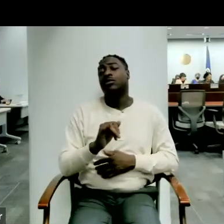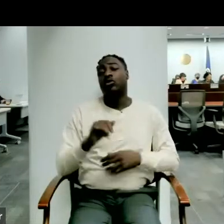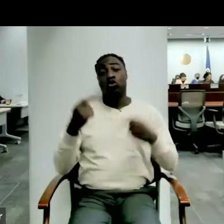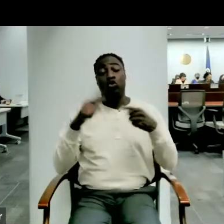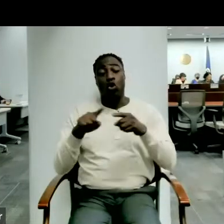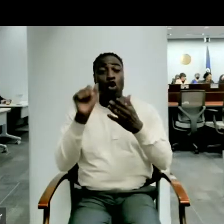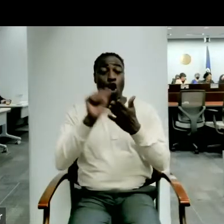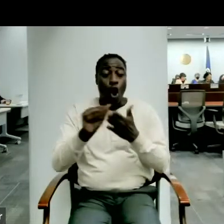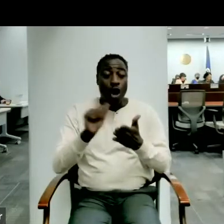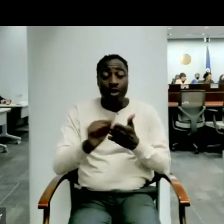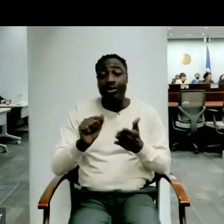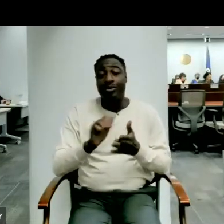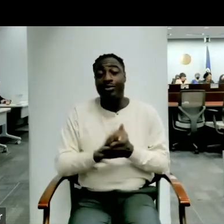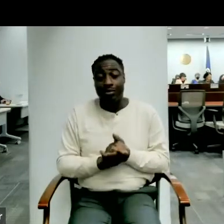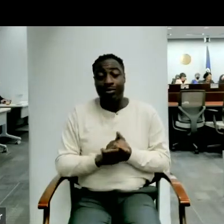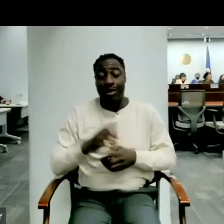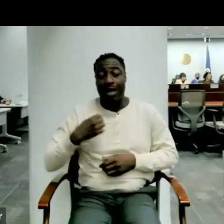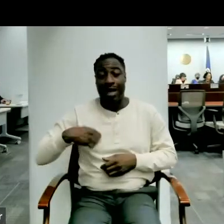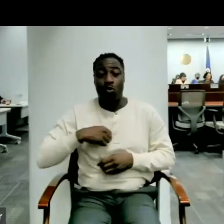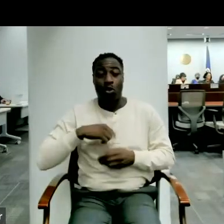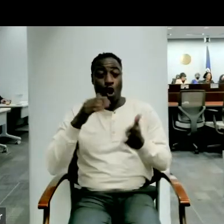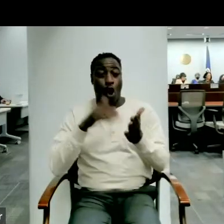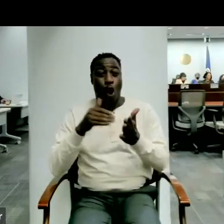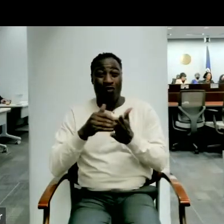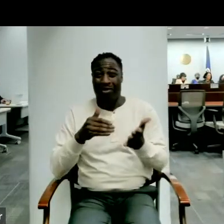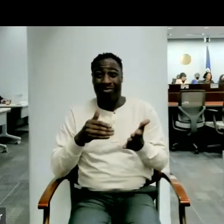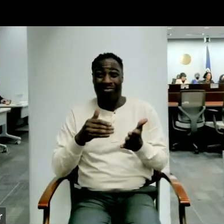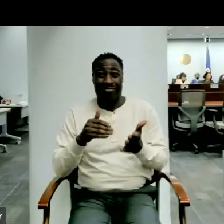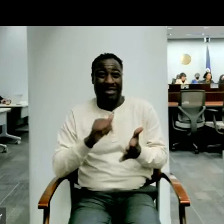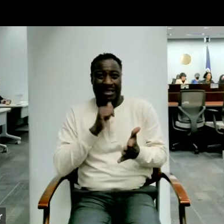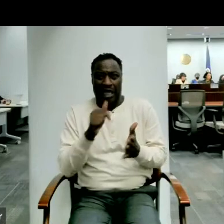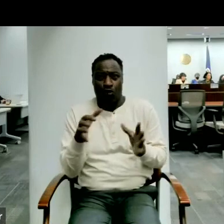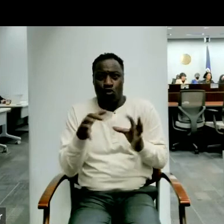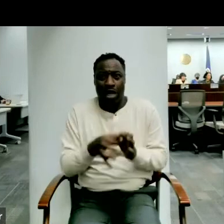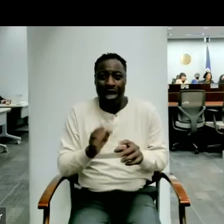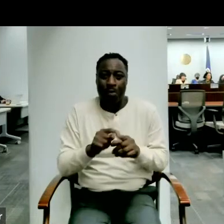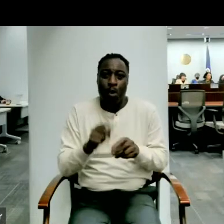Much of which, respectfully we often believe isn't relevant but it is hard to say no if you have